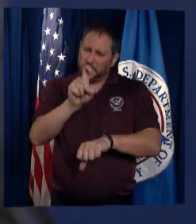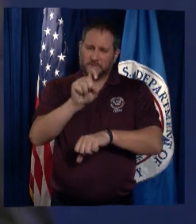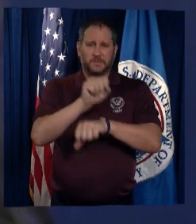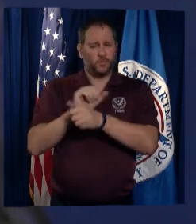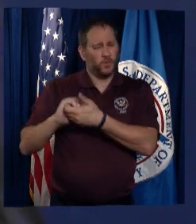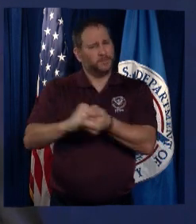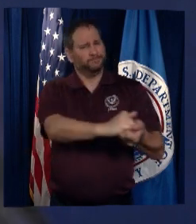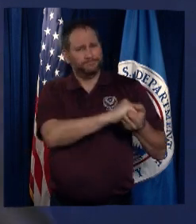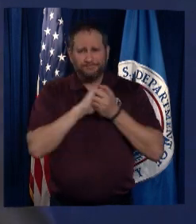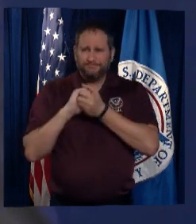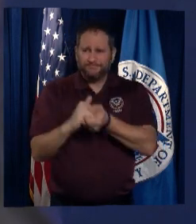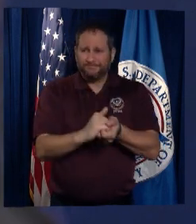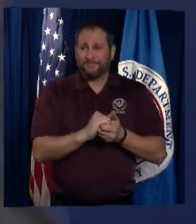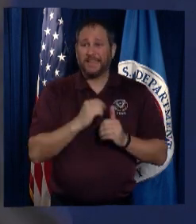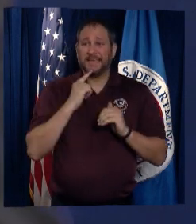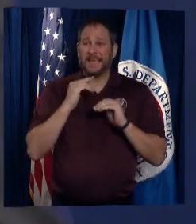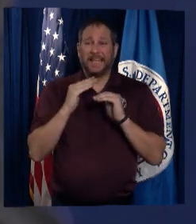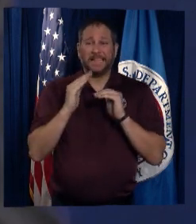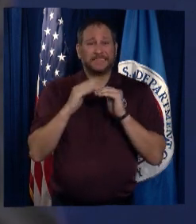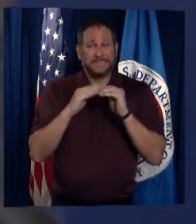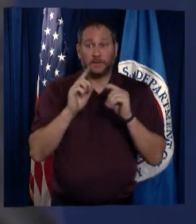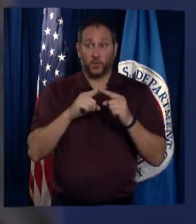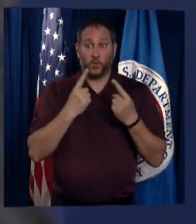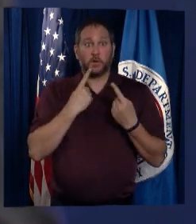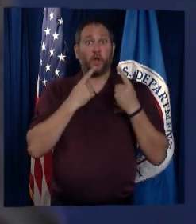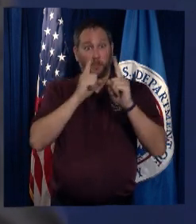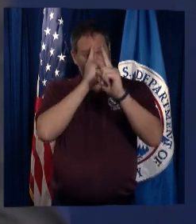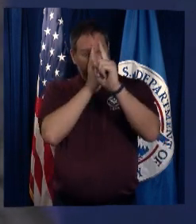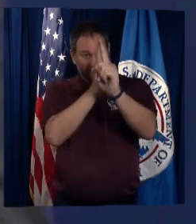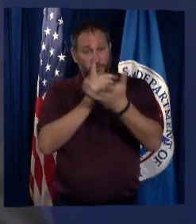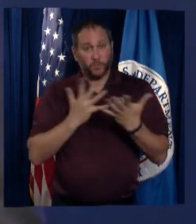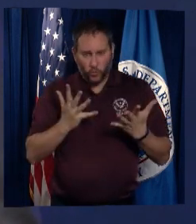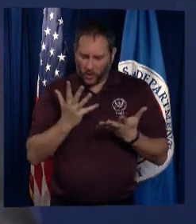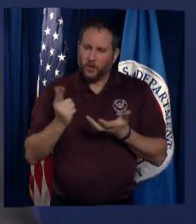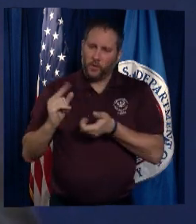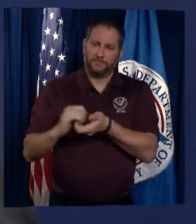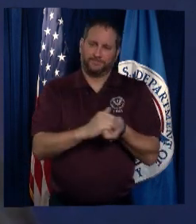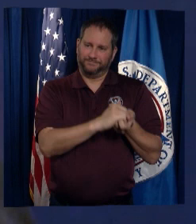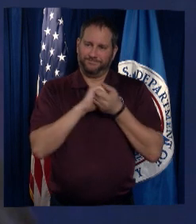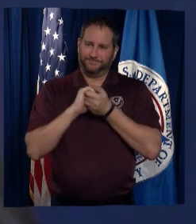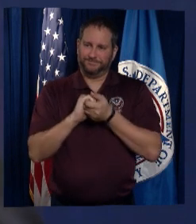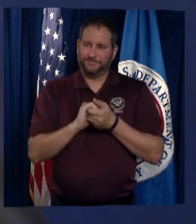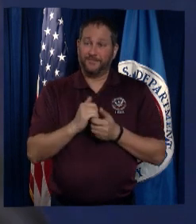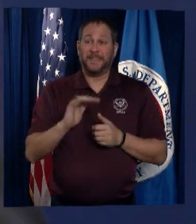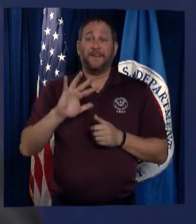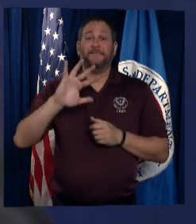naturally, Competition. While the Four C's are foundational, they don't